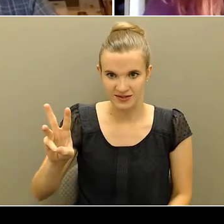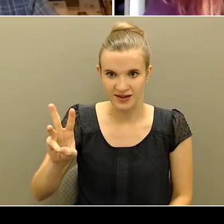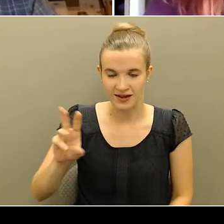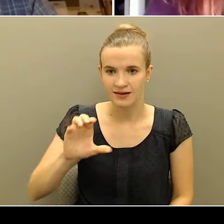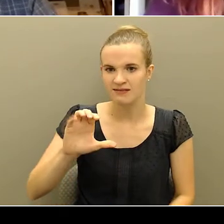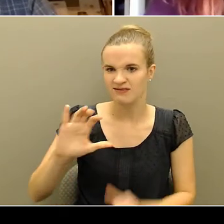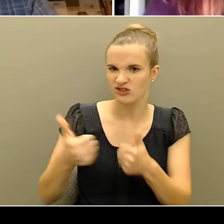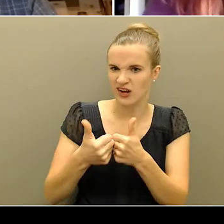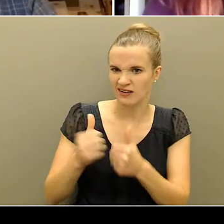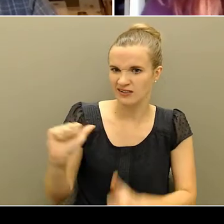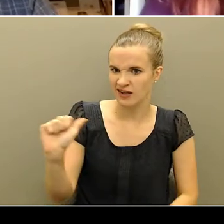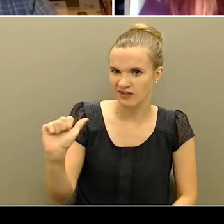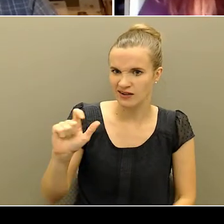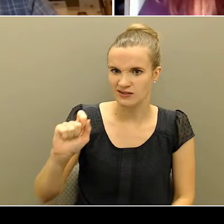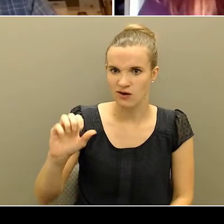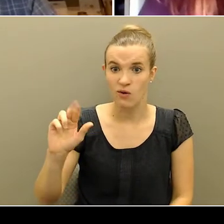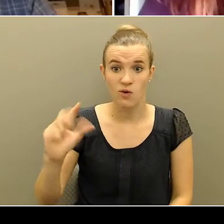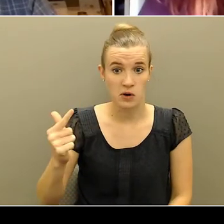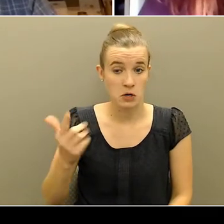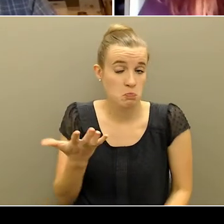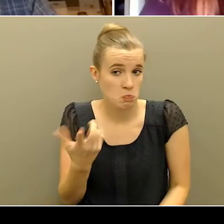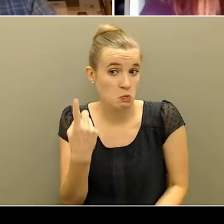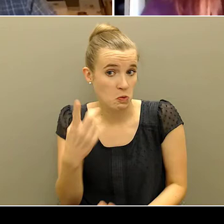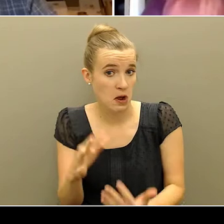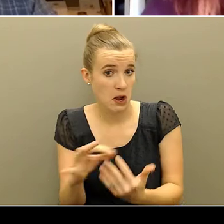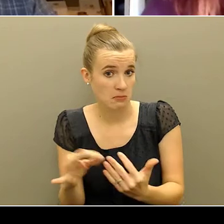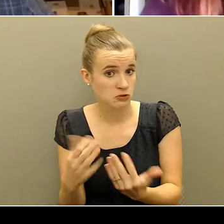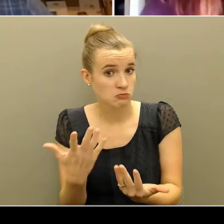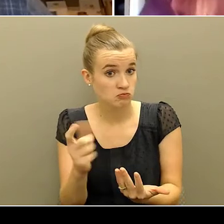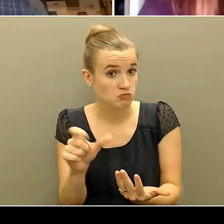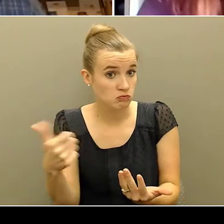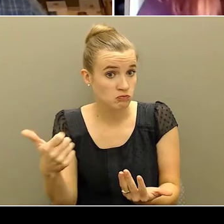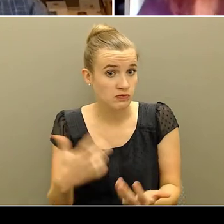organization that is not just for San Francisco Bay Area, they actually do